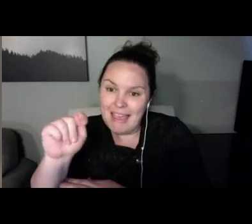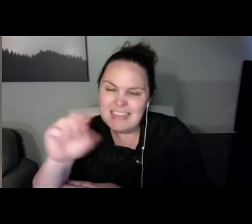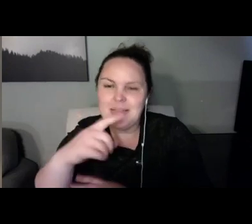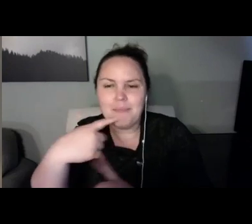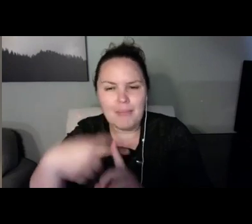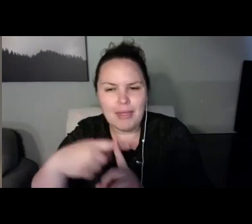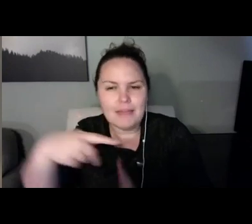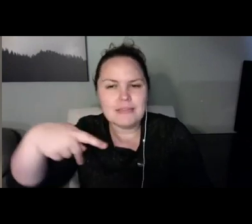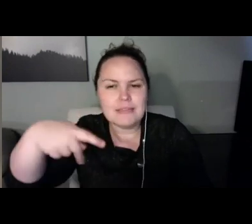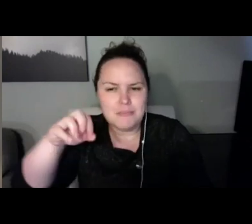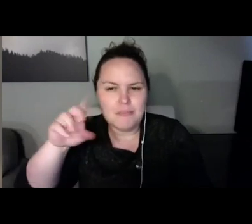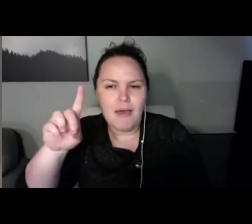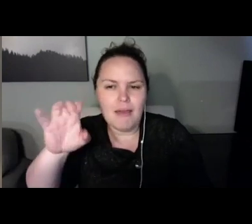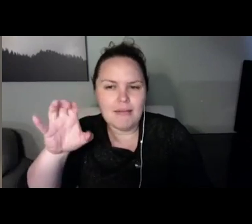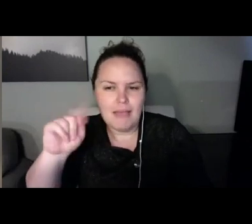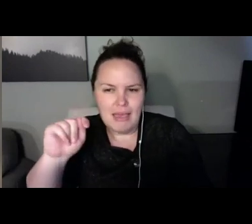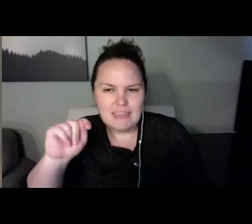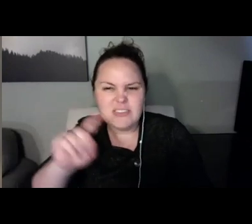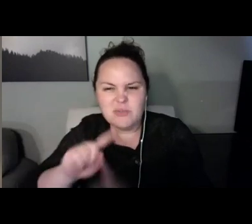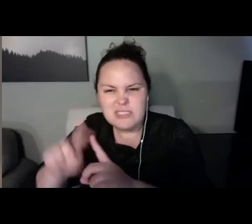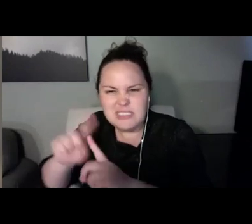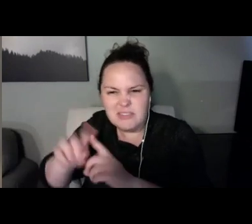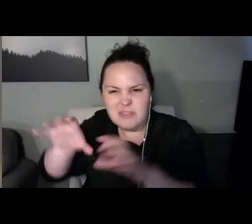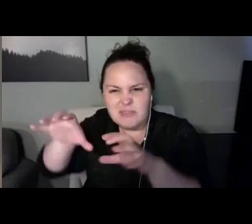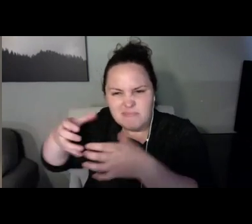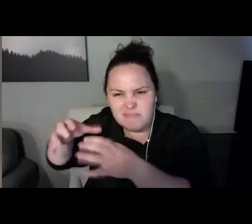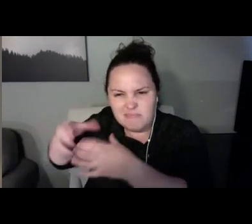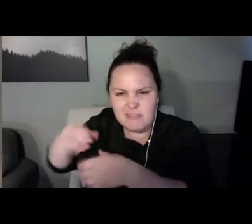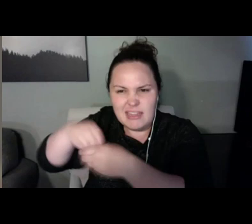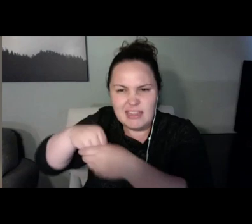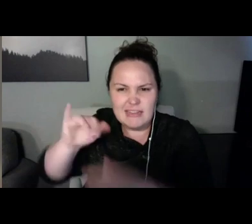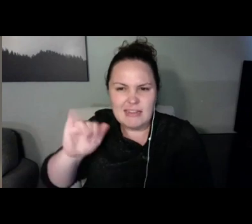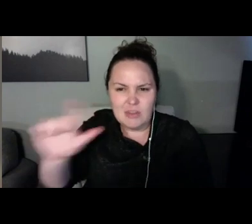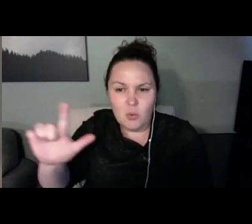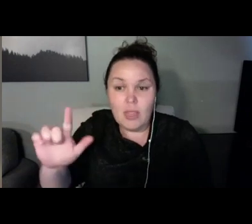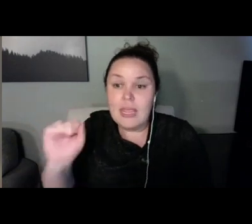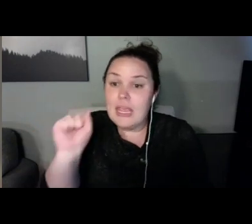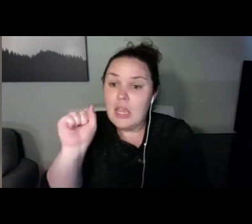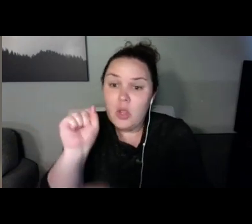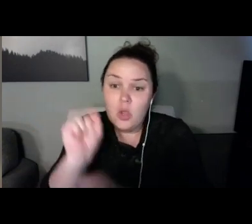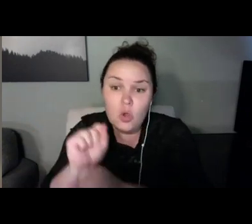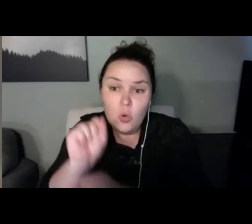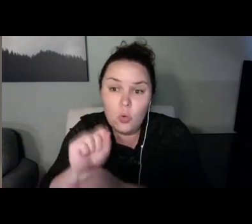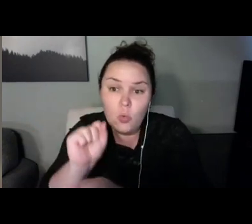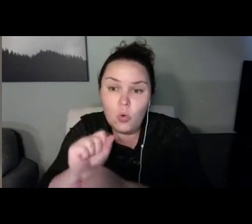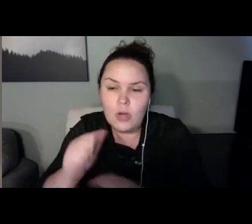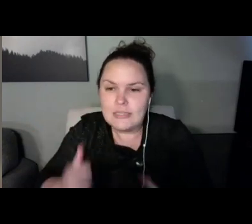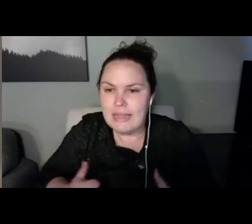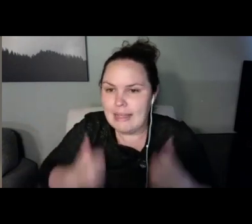He currently resides and works from his home just outside of Indianapolis.